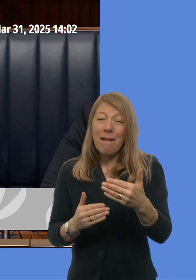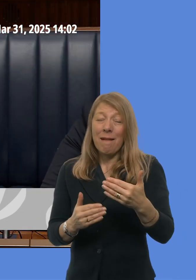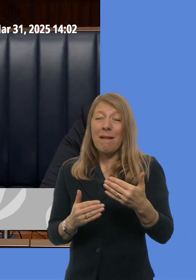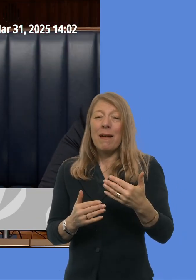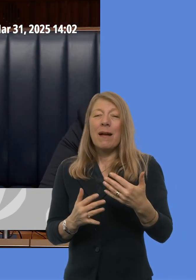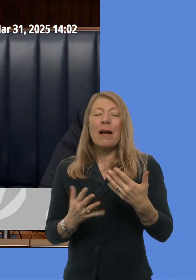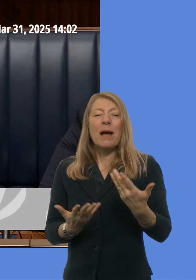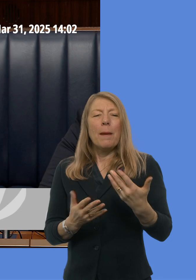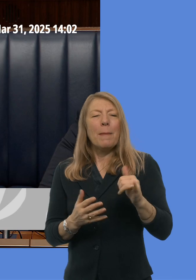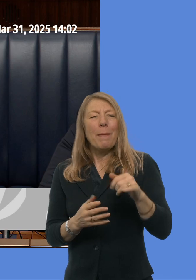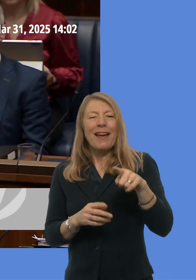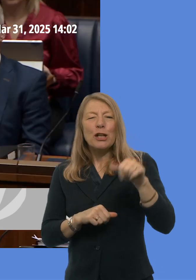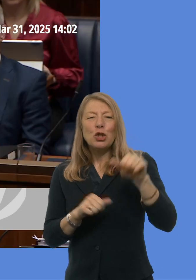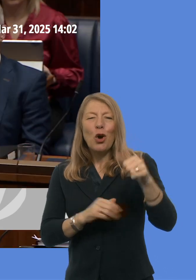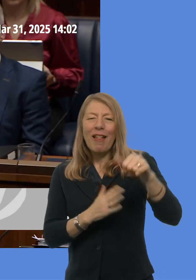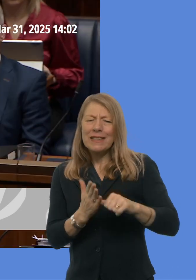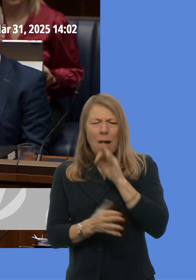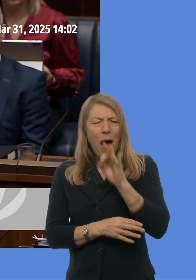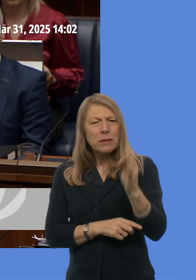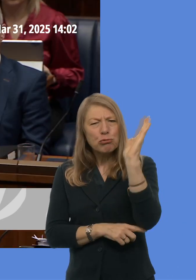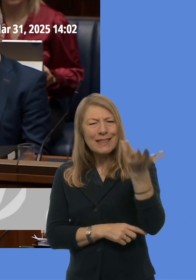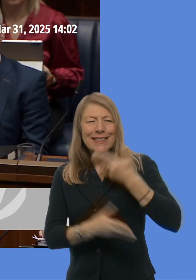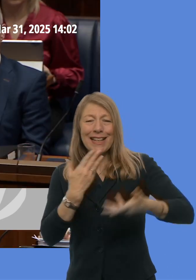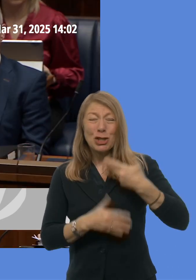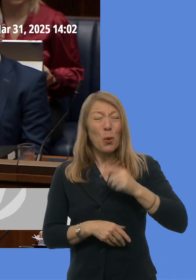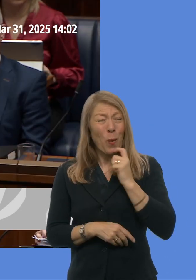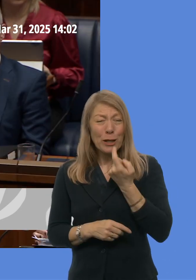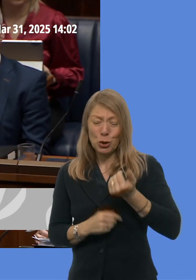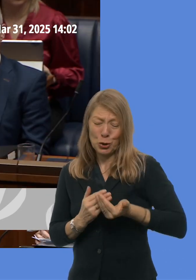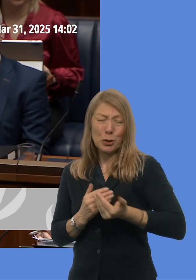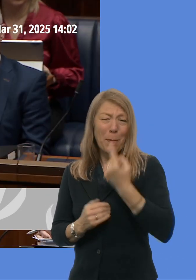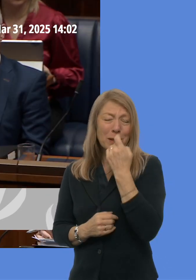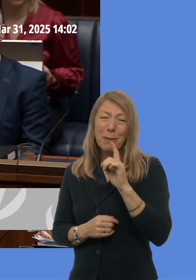We will endeavour to get that done as quickly as possible, but the timeline is likely between six and nine months.